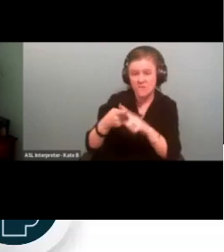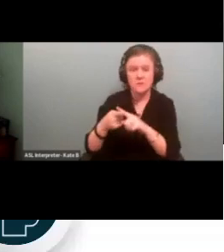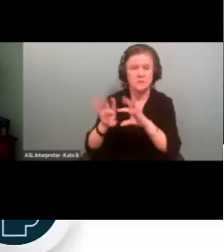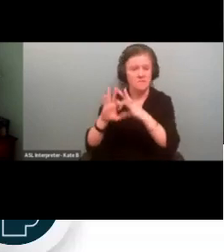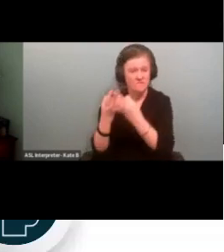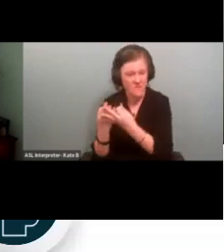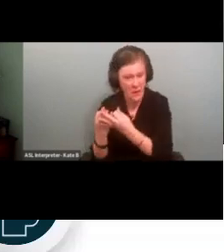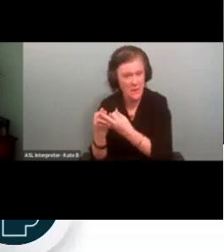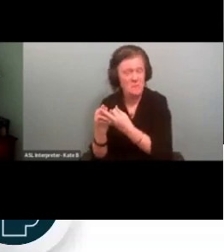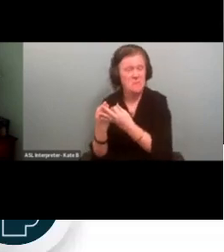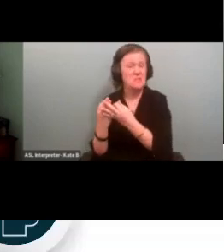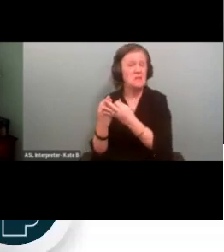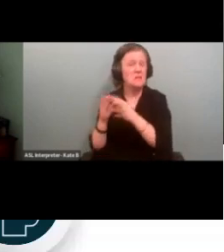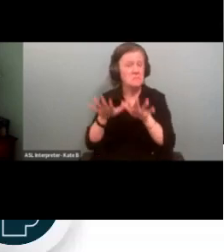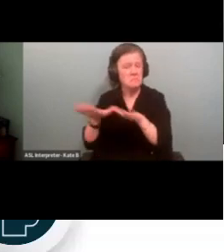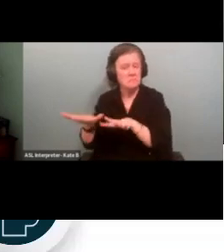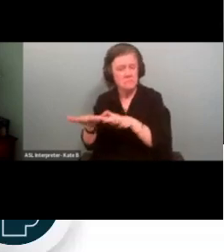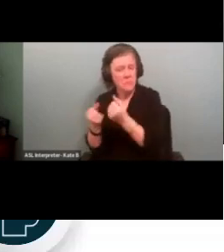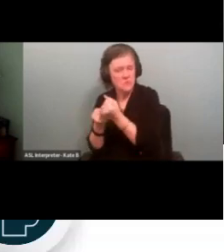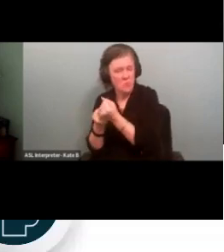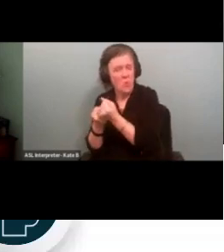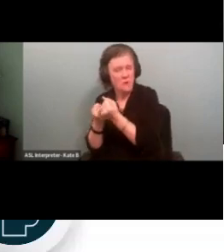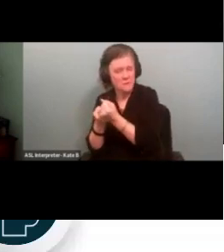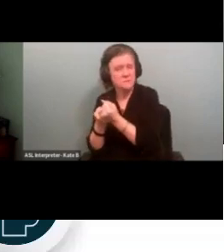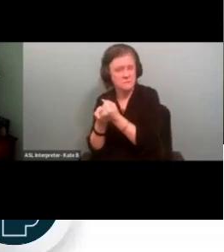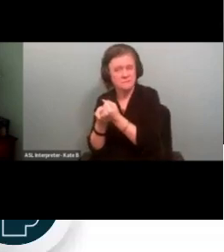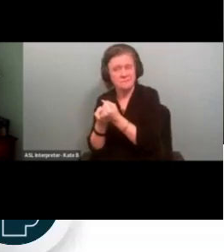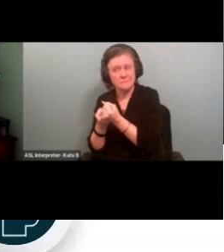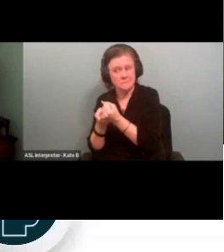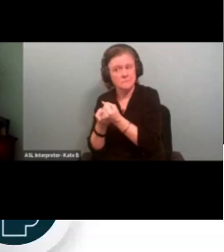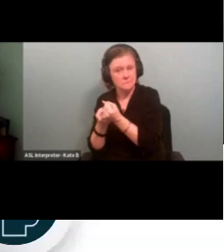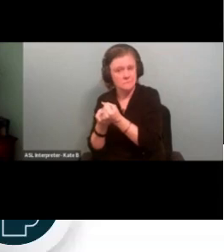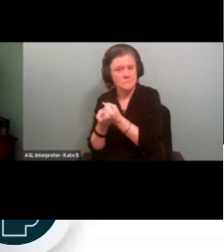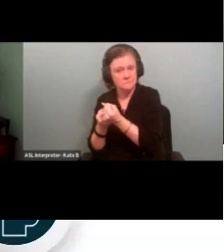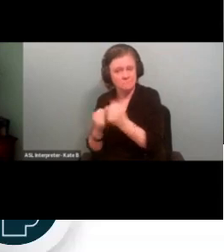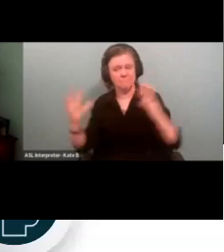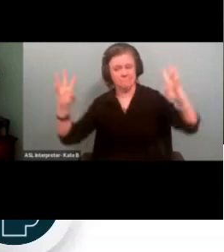those informal supports, they're all coming together to create an